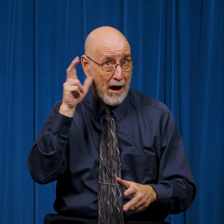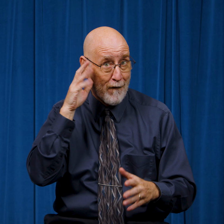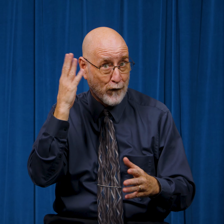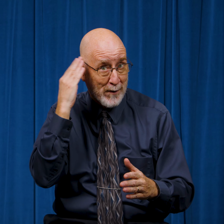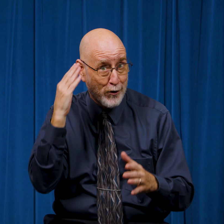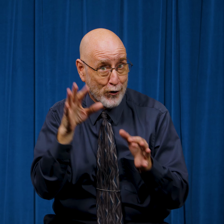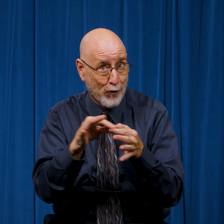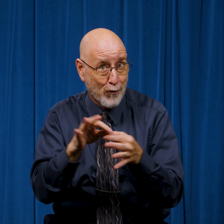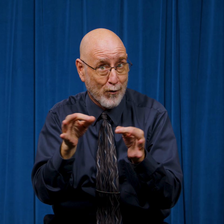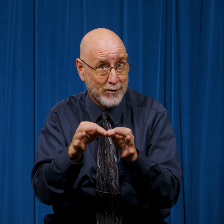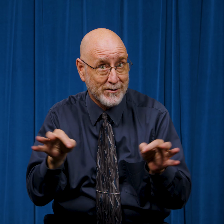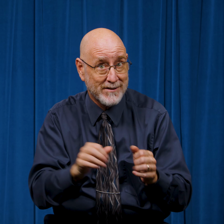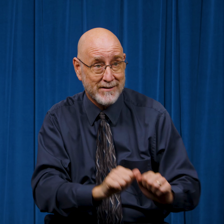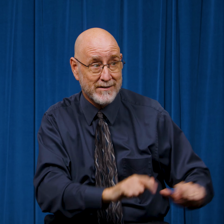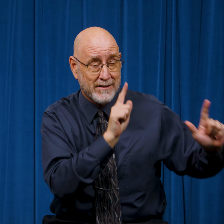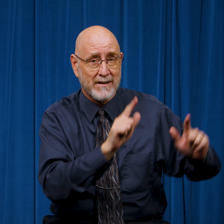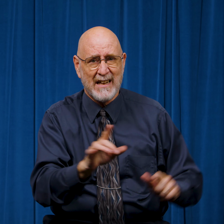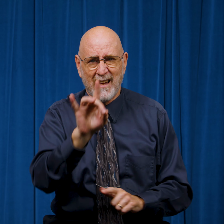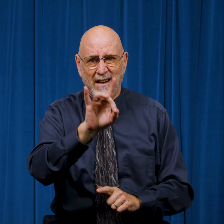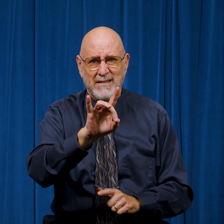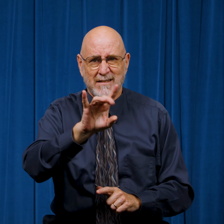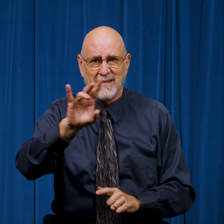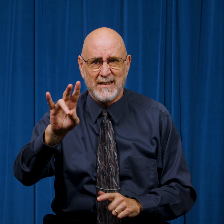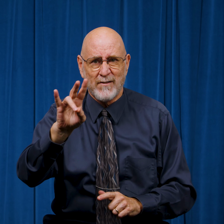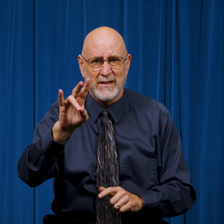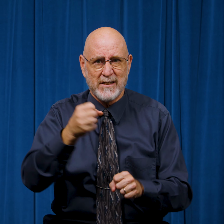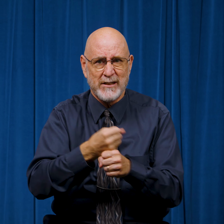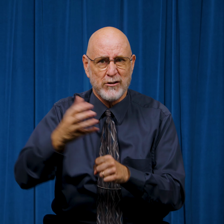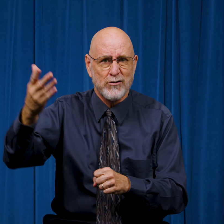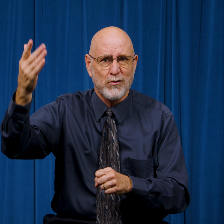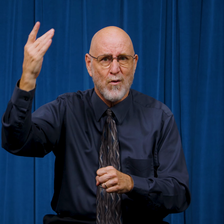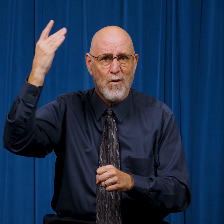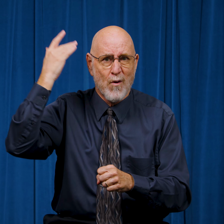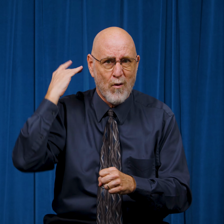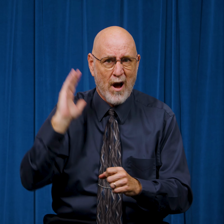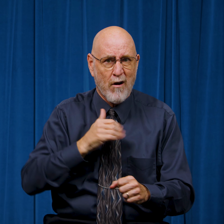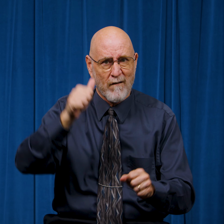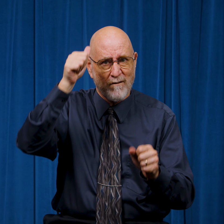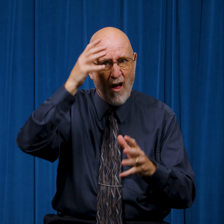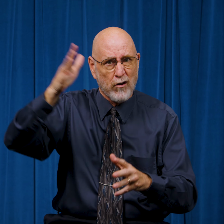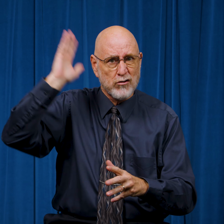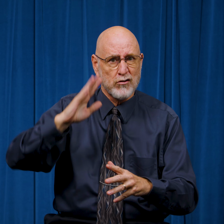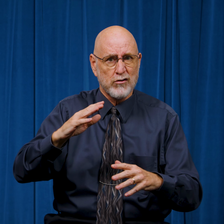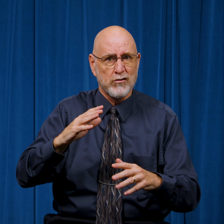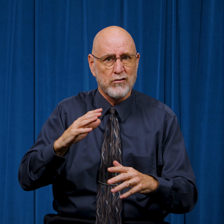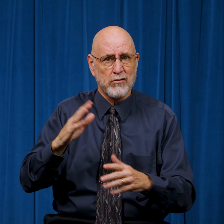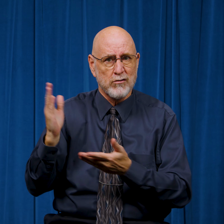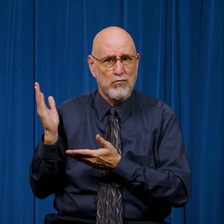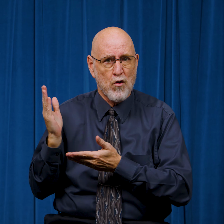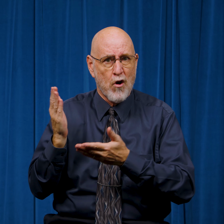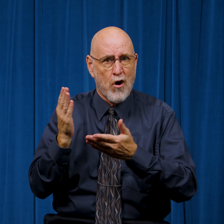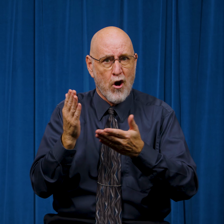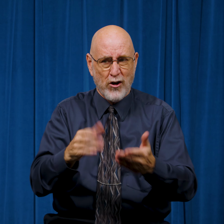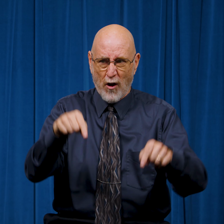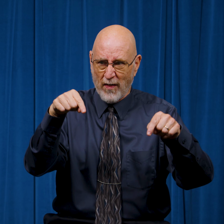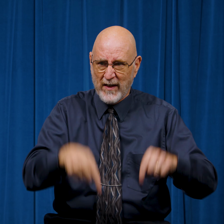"Four score and seven years ago our fathers brought forth on this continent,